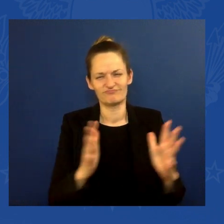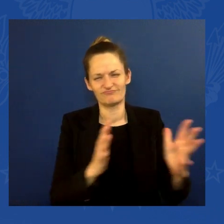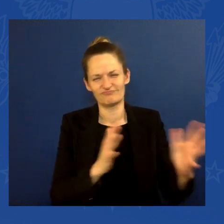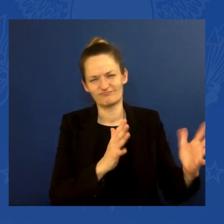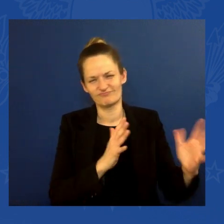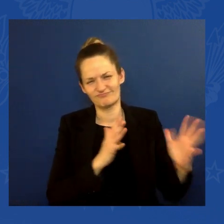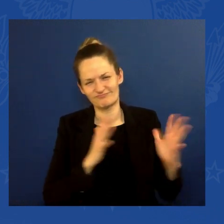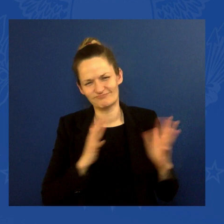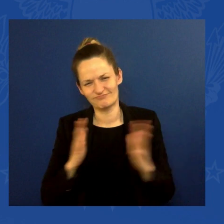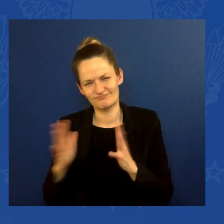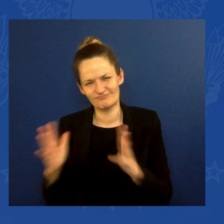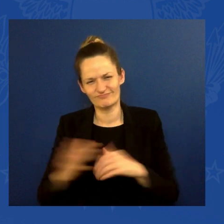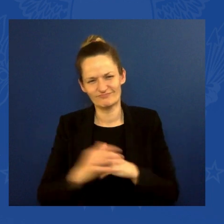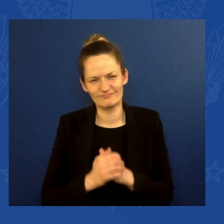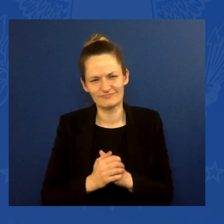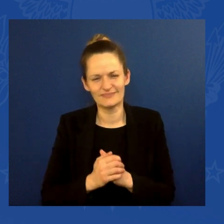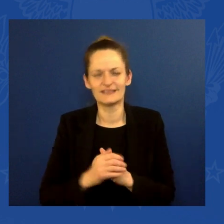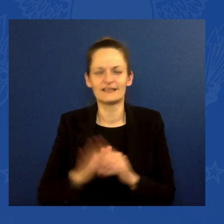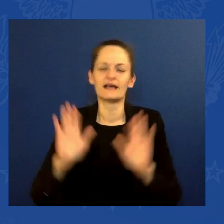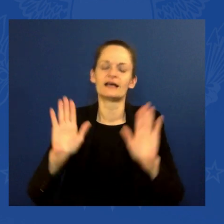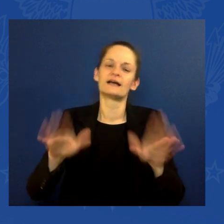Thank you. Please. Thank you very much.